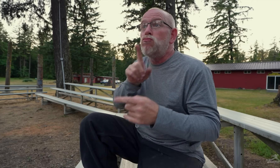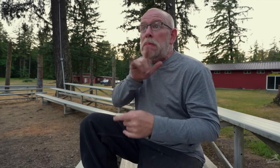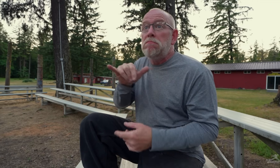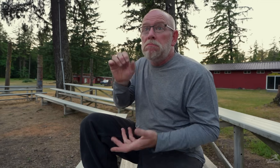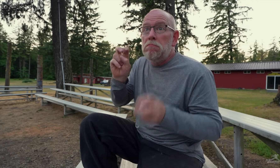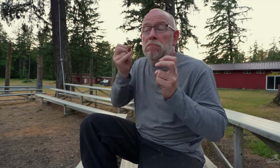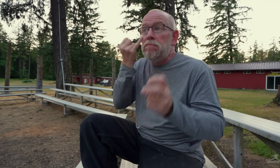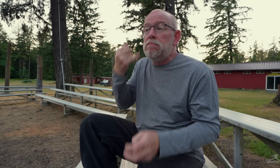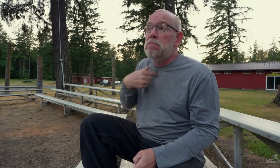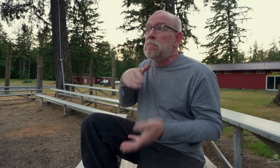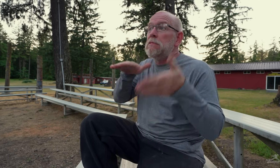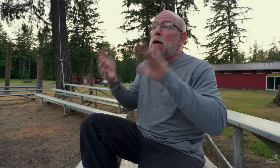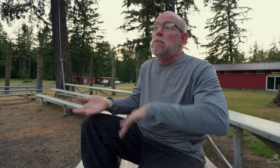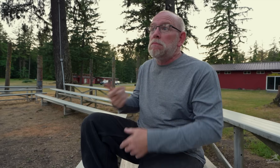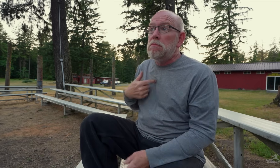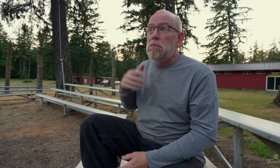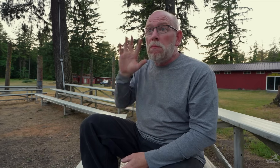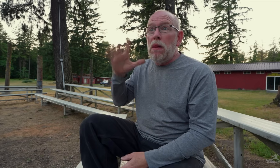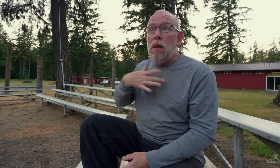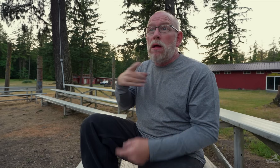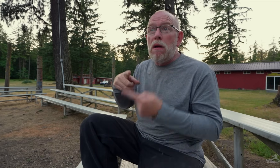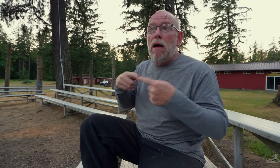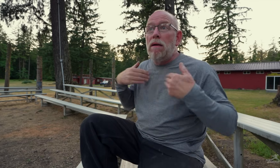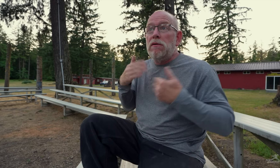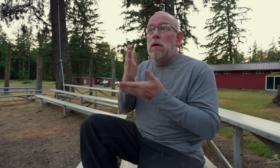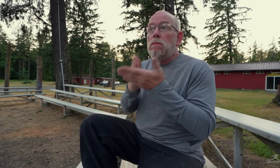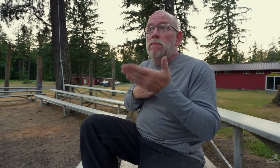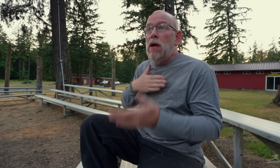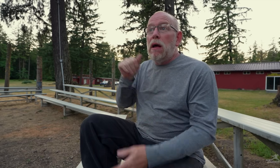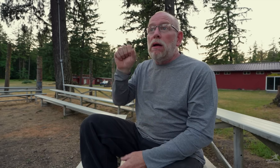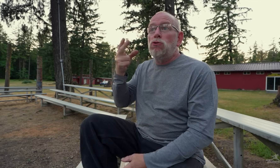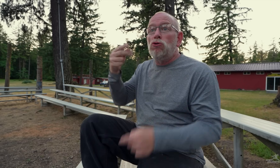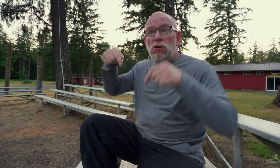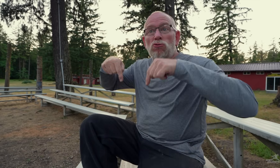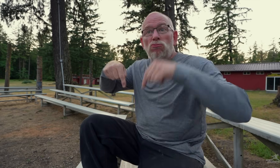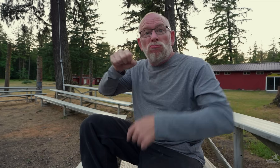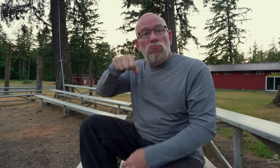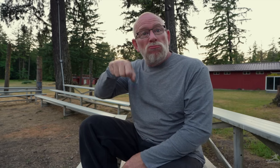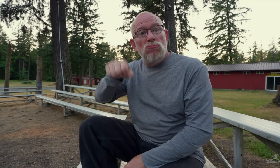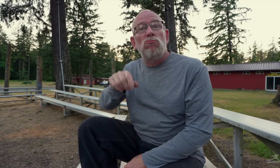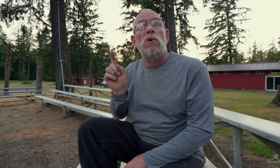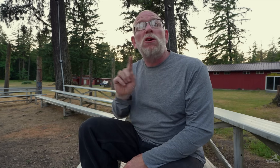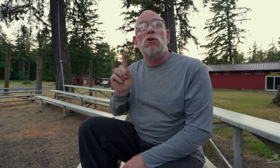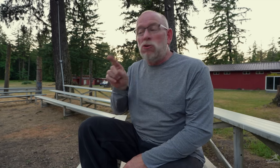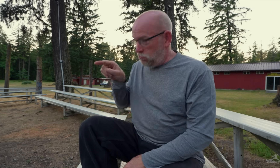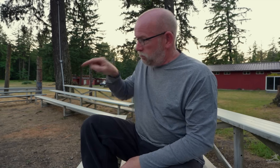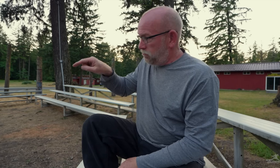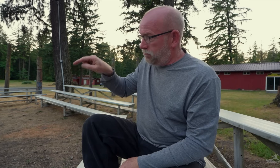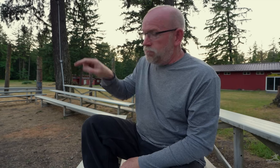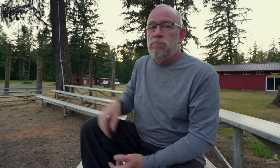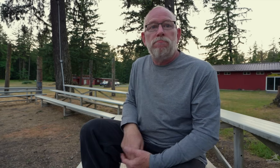If I die, I’d like some of my ashes spread here. Right there in the fire pit.